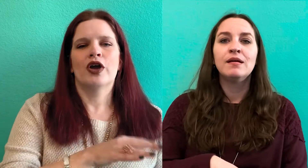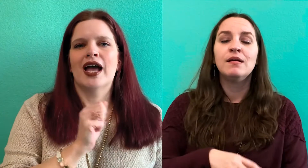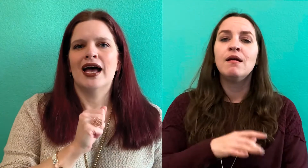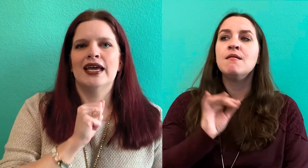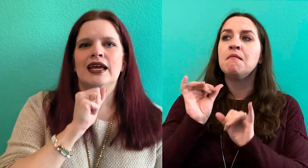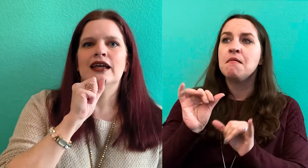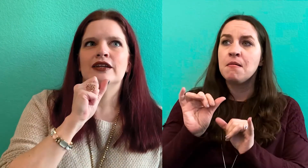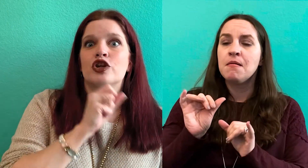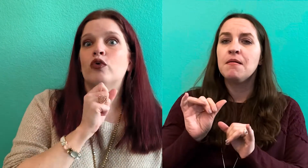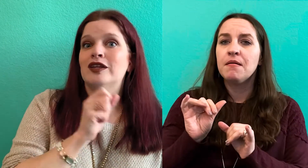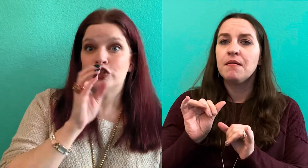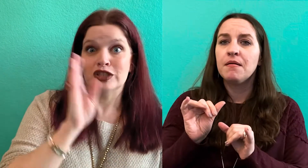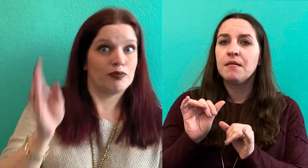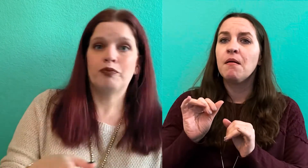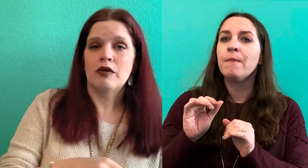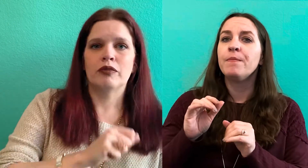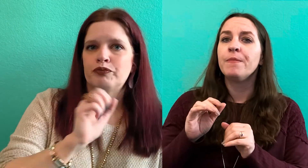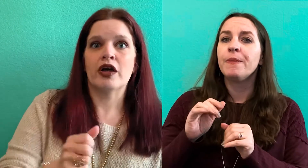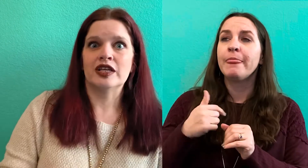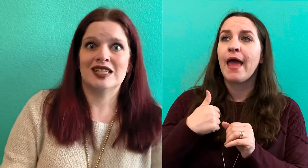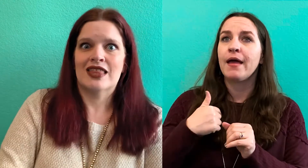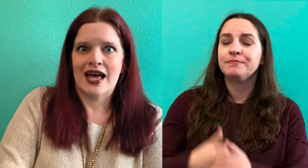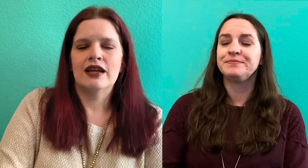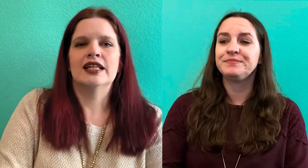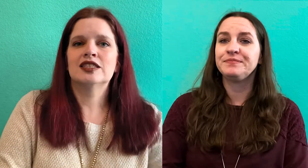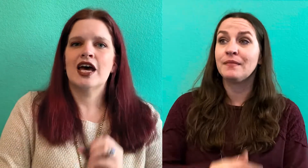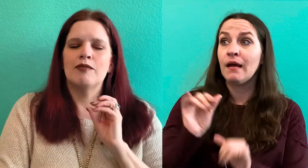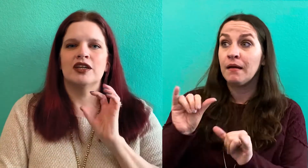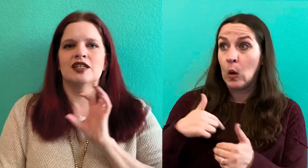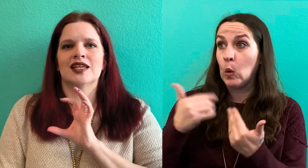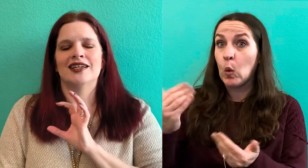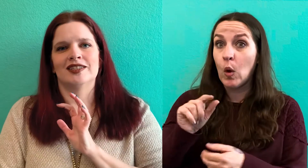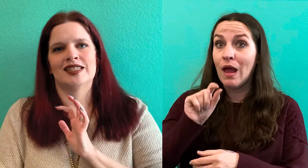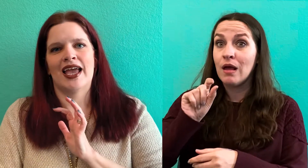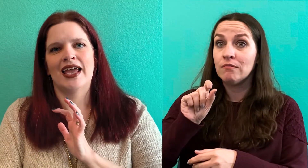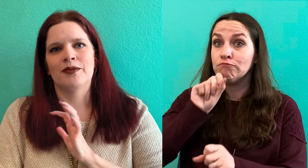Okay, I don't need to just bluntly say that. Instead, I'm going to decide to say,